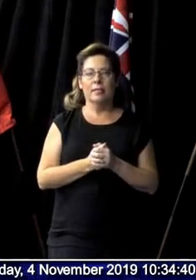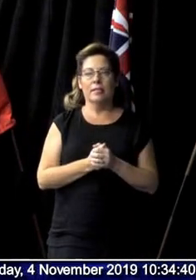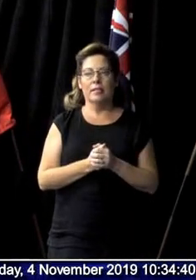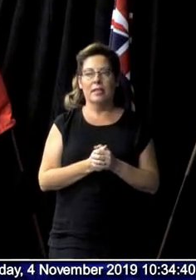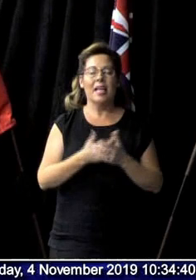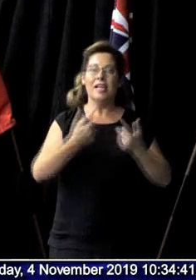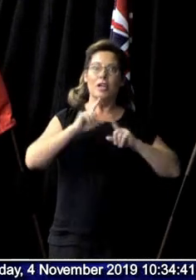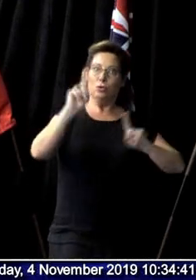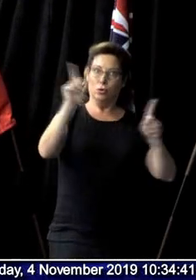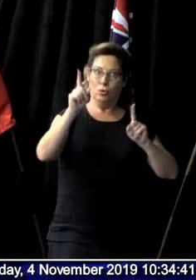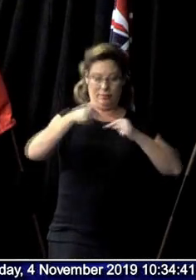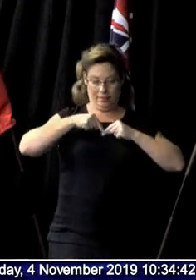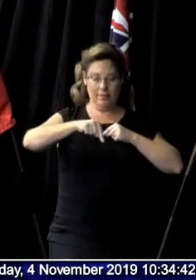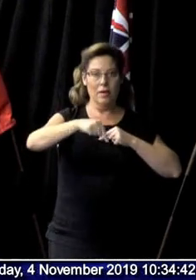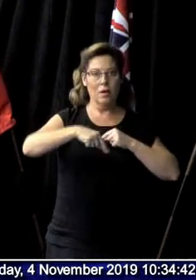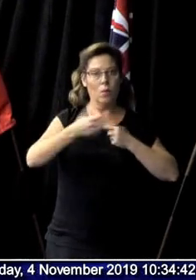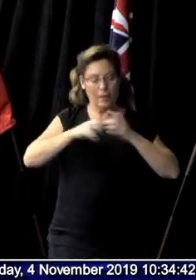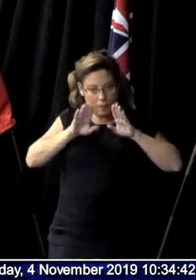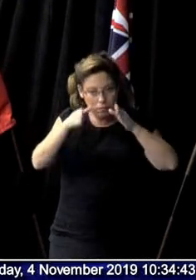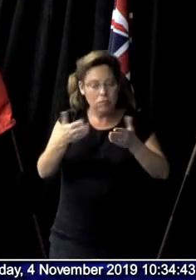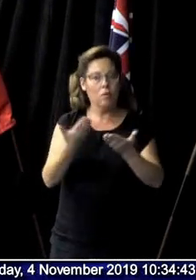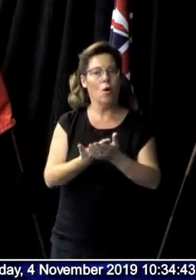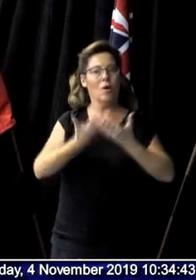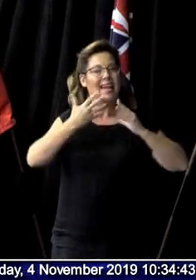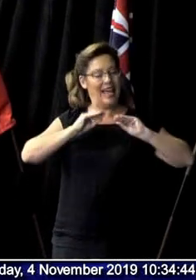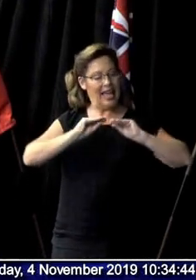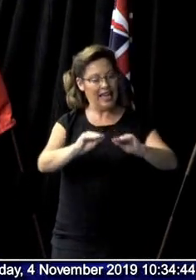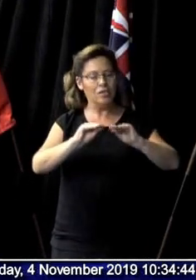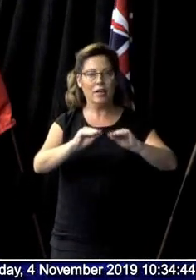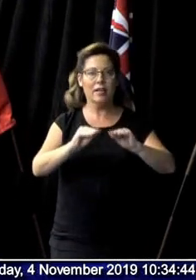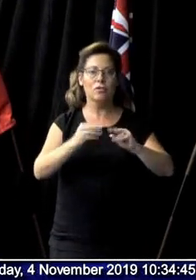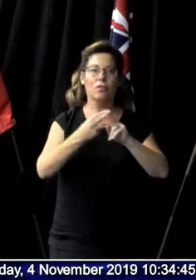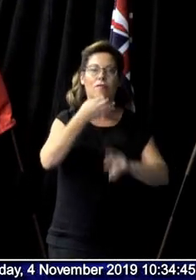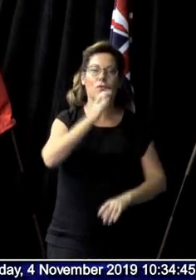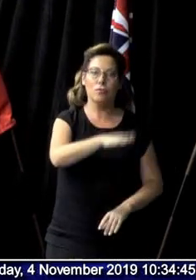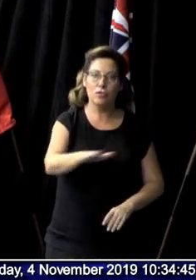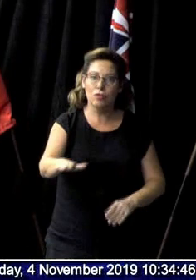of children with disability, with a particular emphasis on the experience in Queensland.